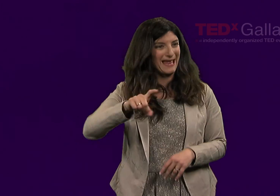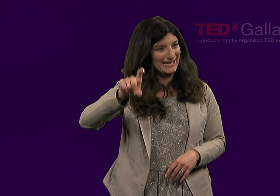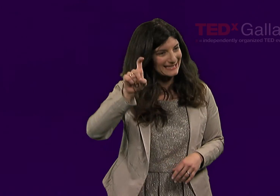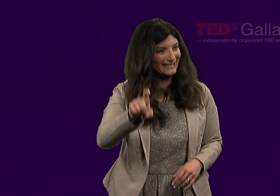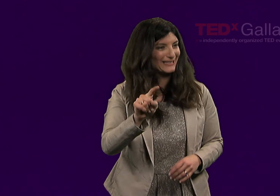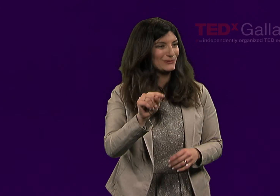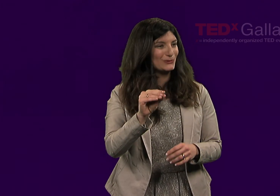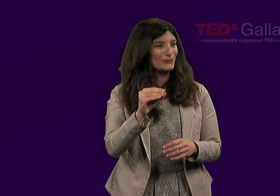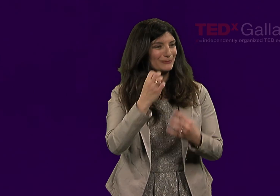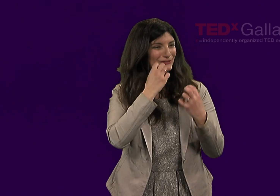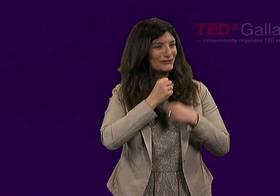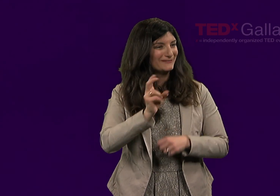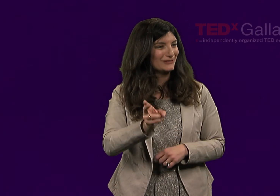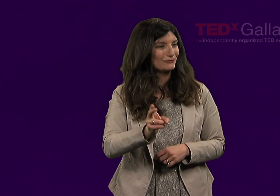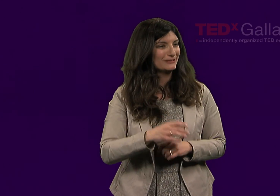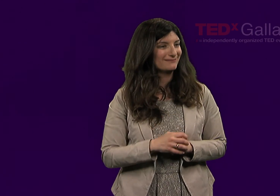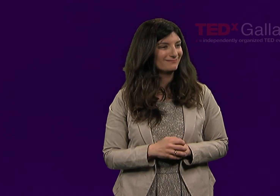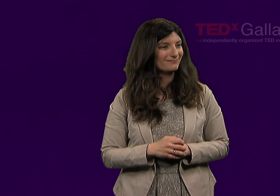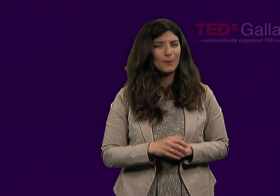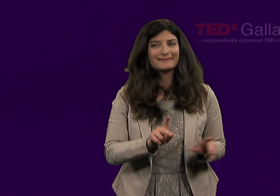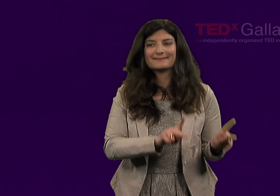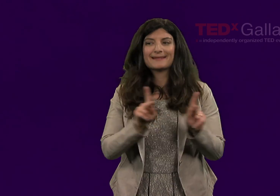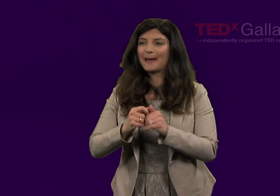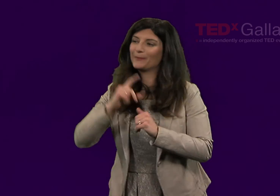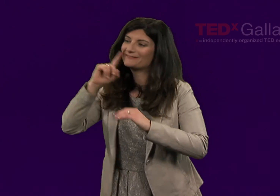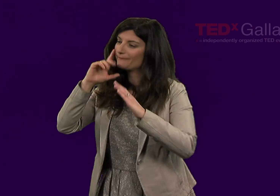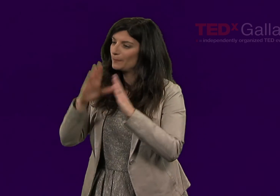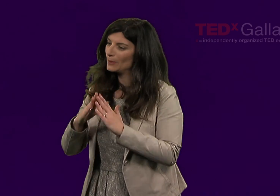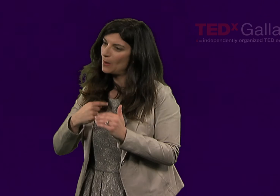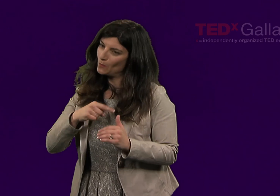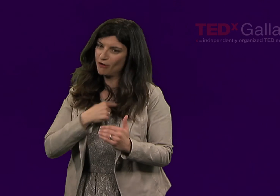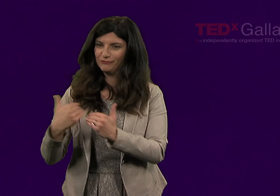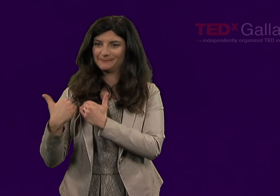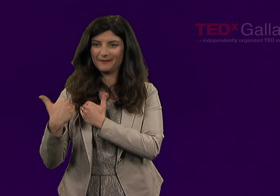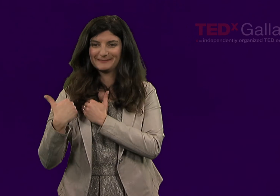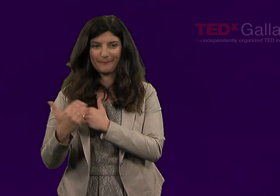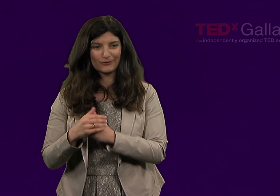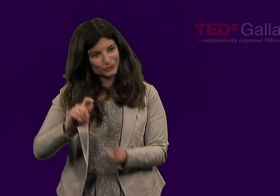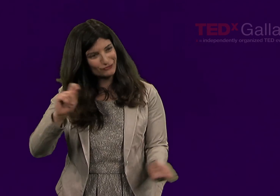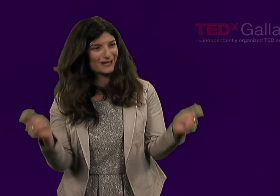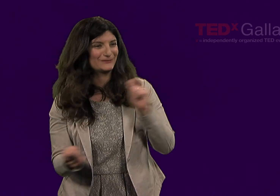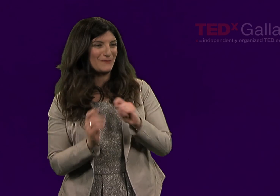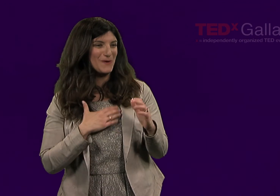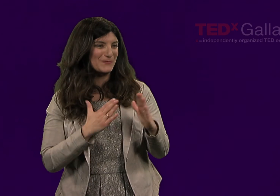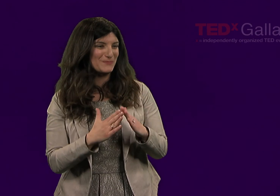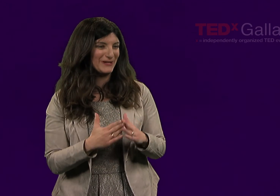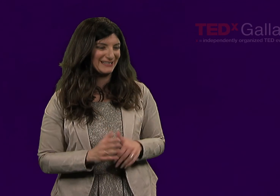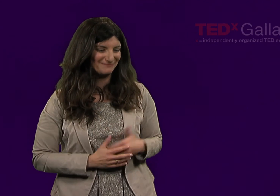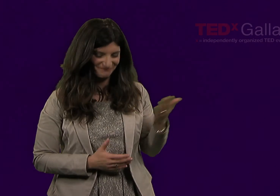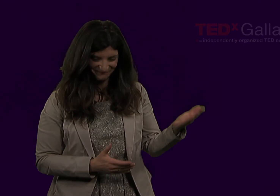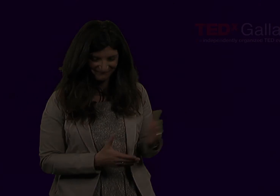and realized that their history needs to be preserved and remembered. So how can we, in the deaf community, transform our community in the same way?